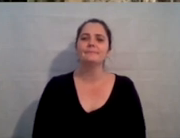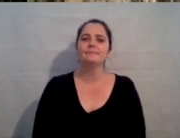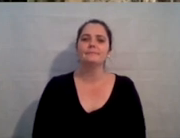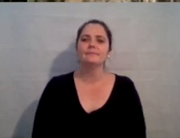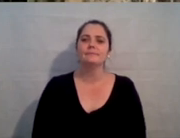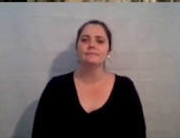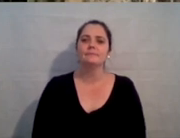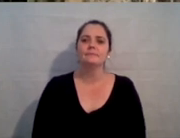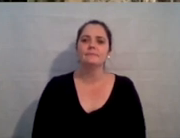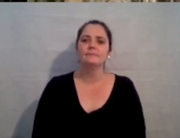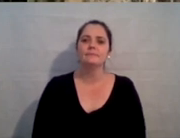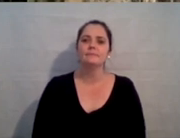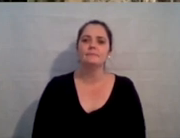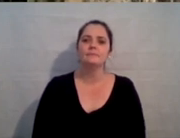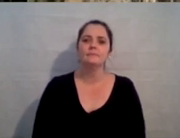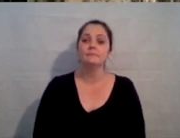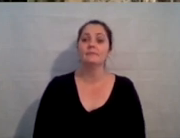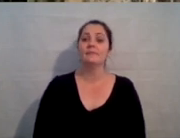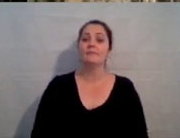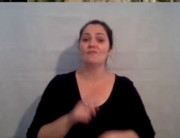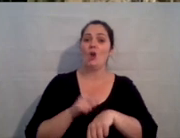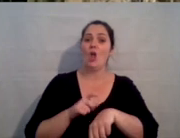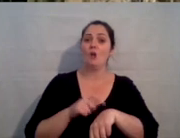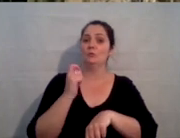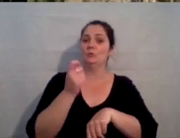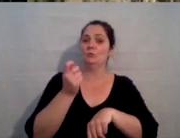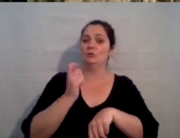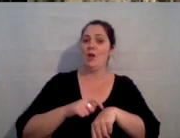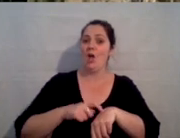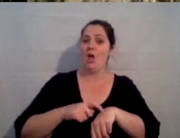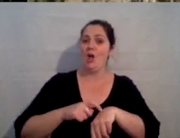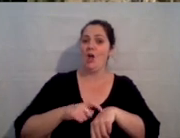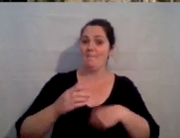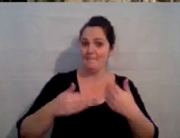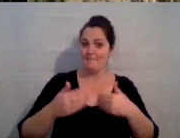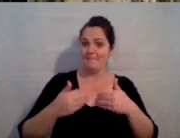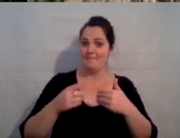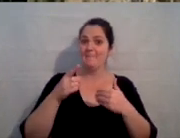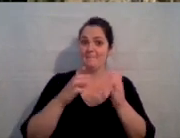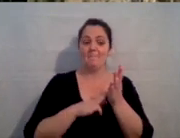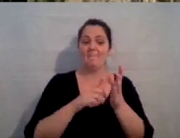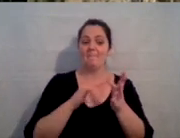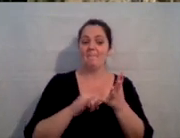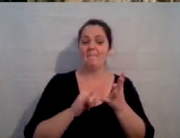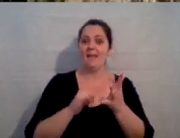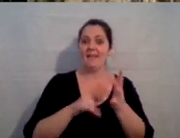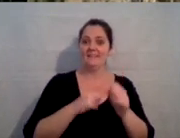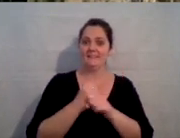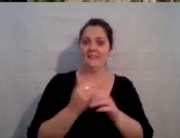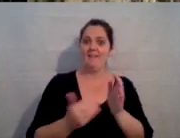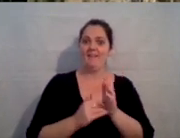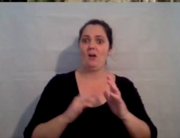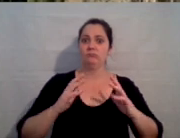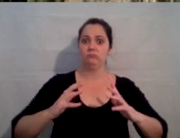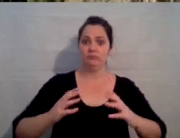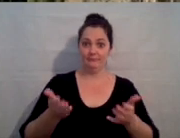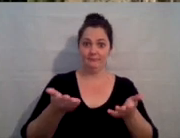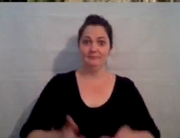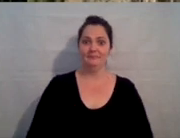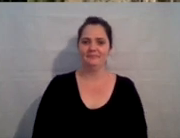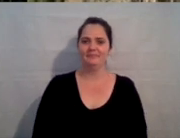Alright you're almost there y'all, another few seconds on your massing.